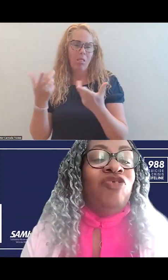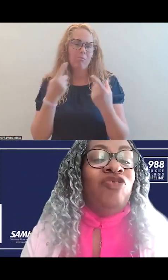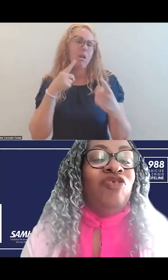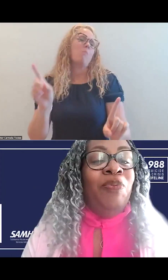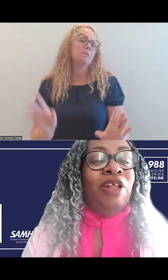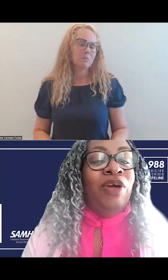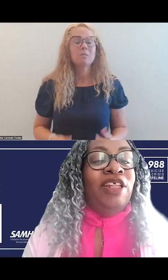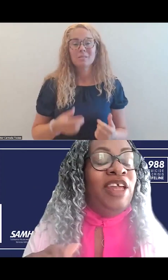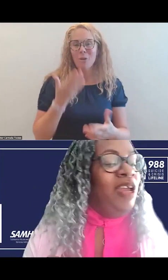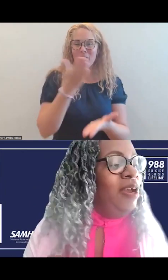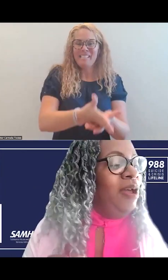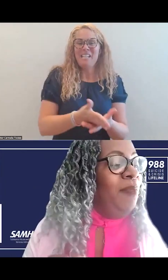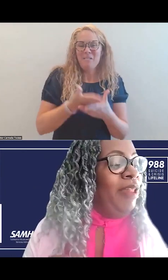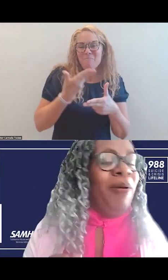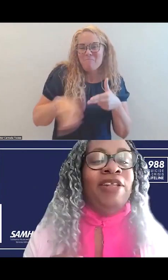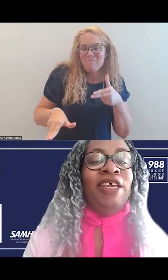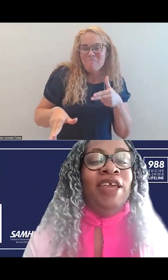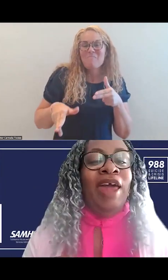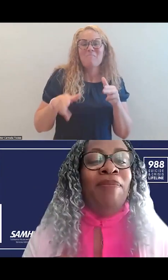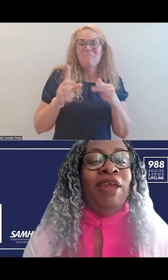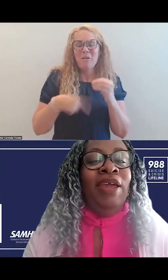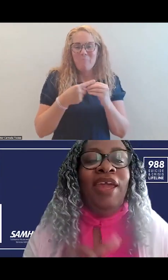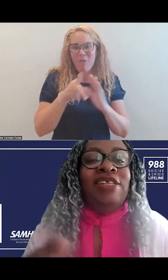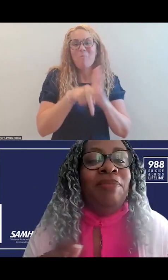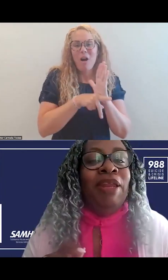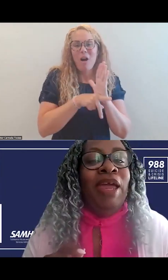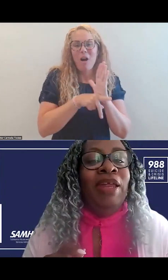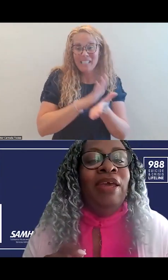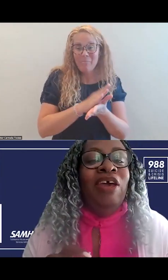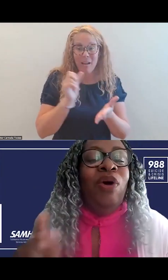SO I WILL STOP THERE ABOUT THE POLICY ACADEMY IN CASE ANYONE HAD